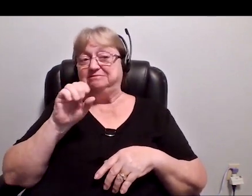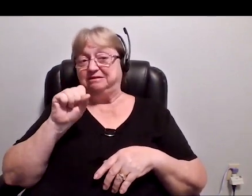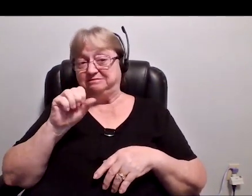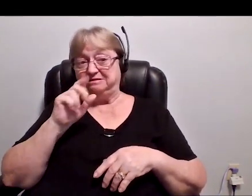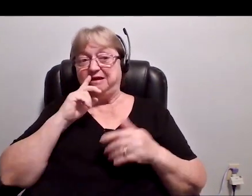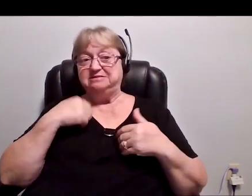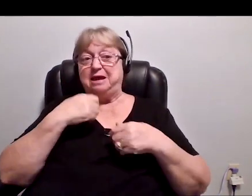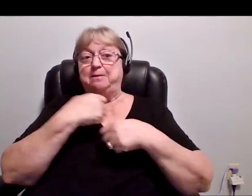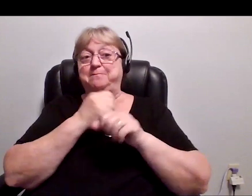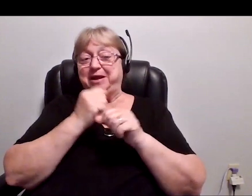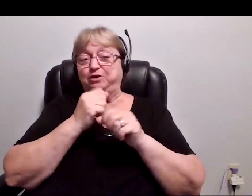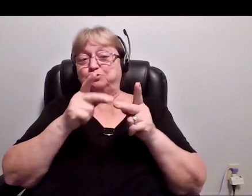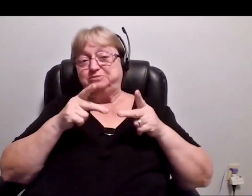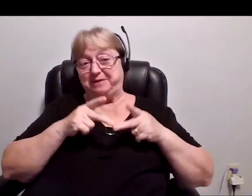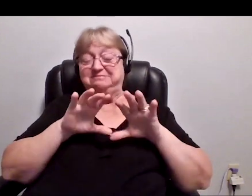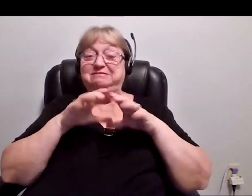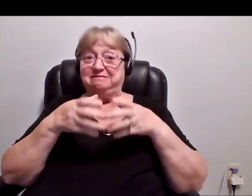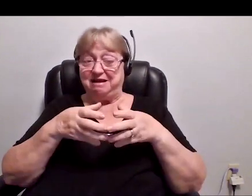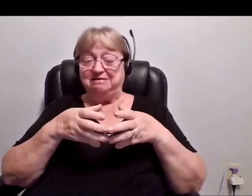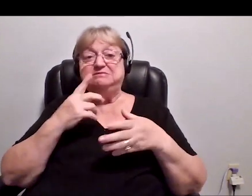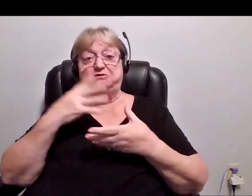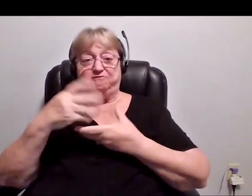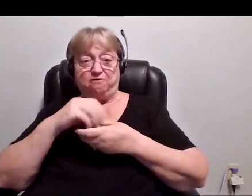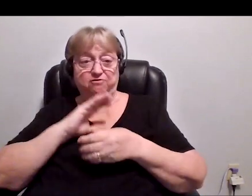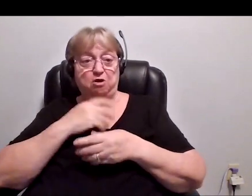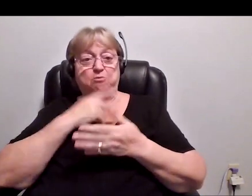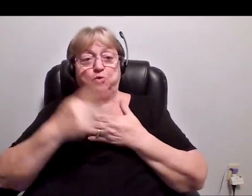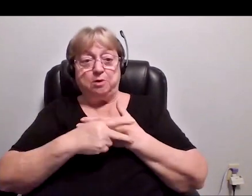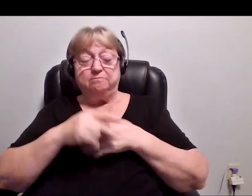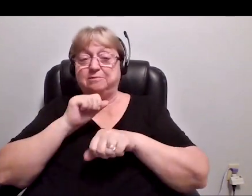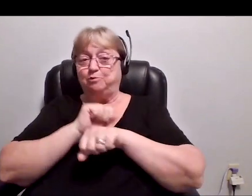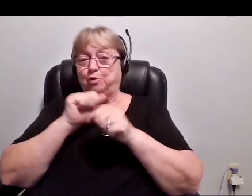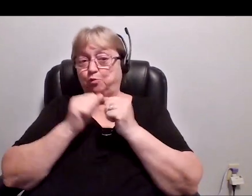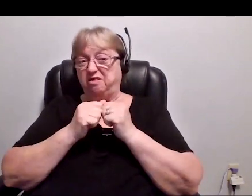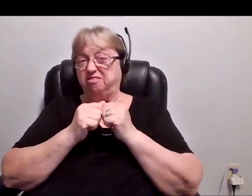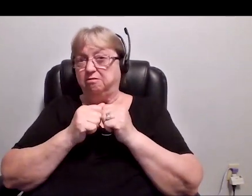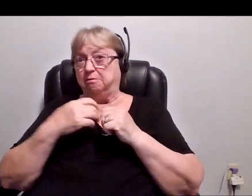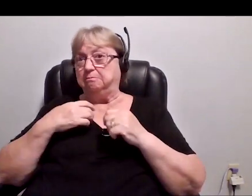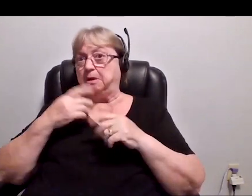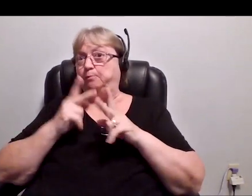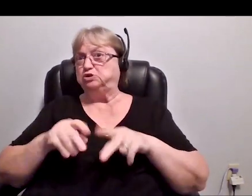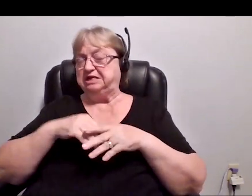They're involved in our mentorship program. They worked with someone actually in Canada via Zoom to start learning Simplify3D.